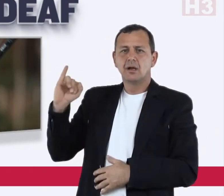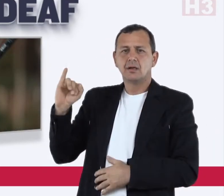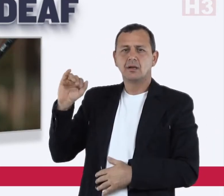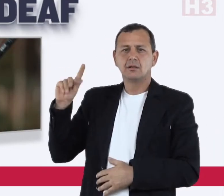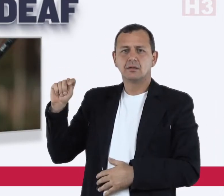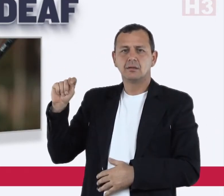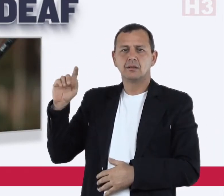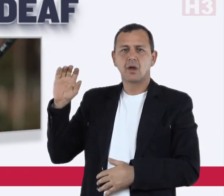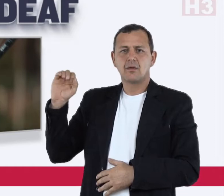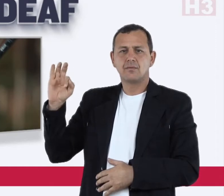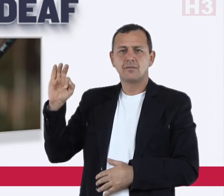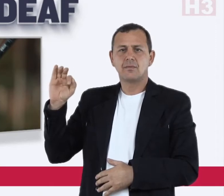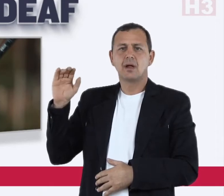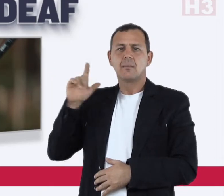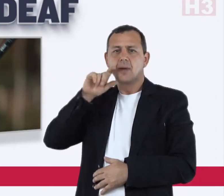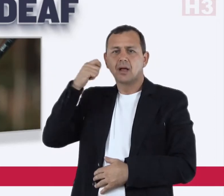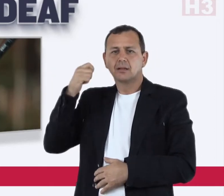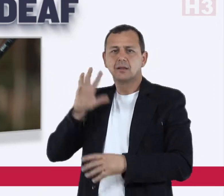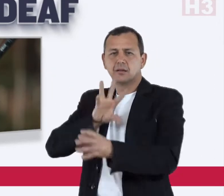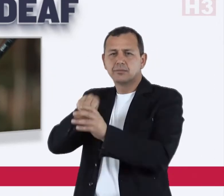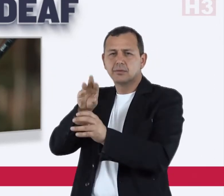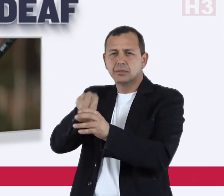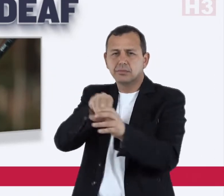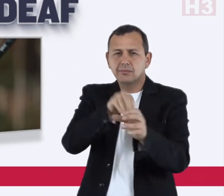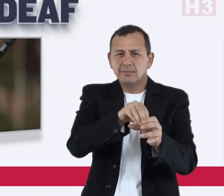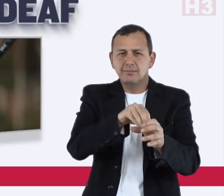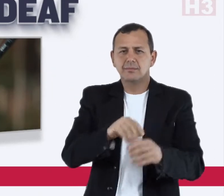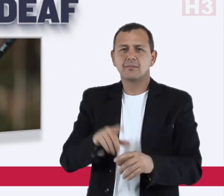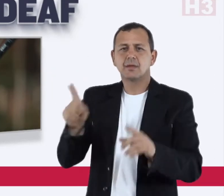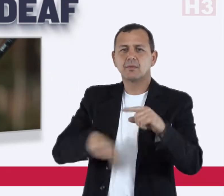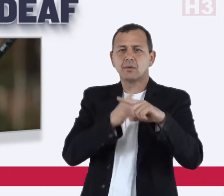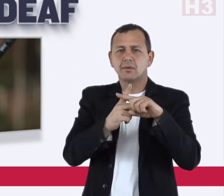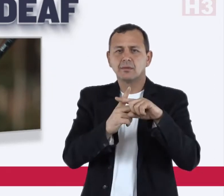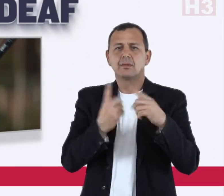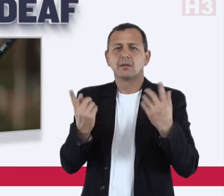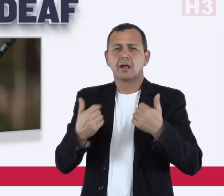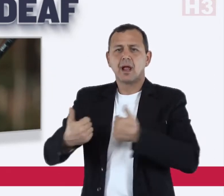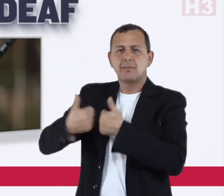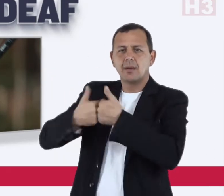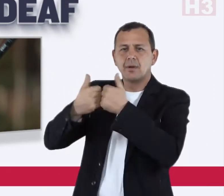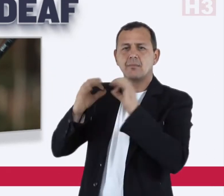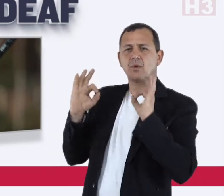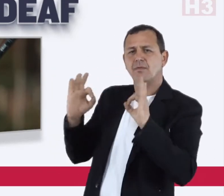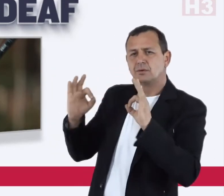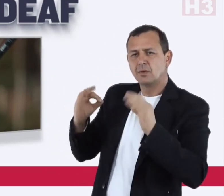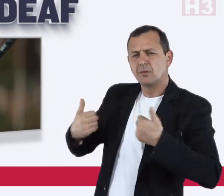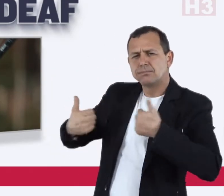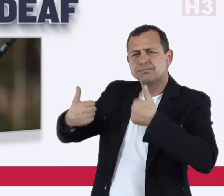ITF Men’s Circuit; a series of pro tournaments